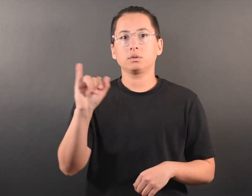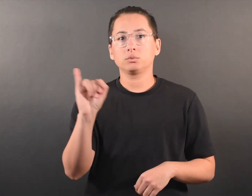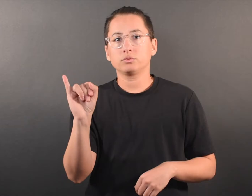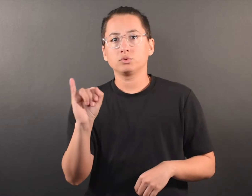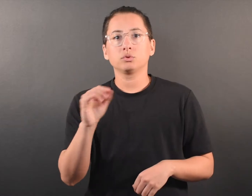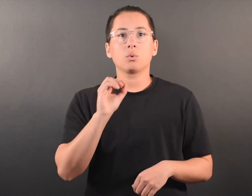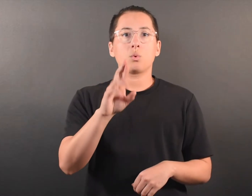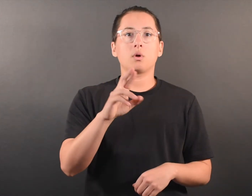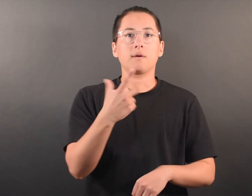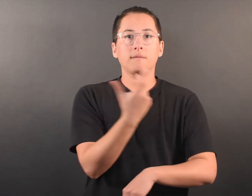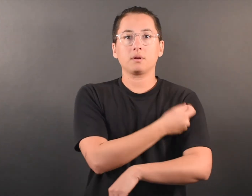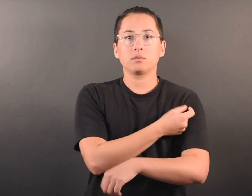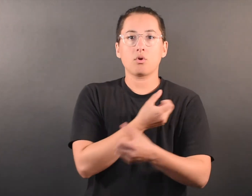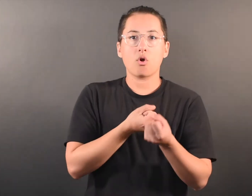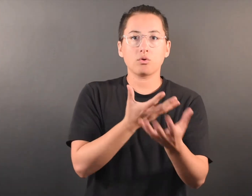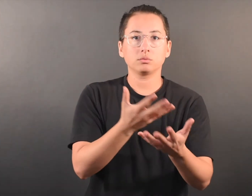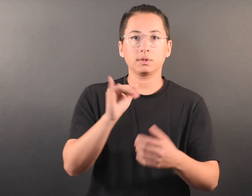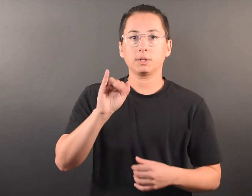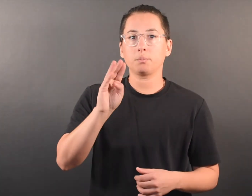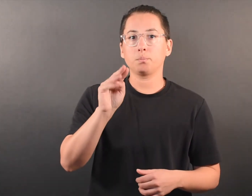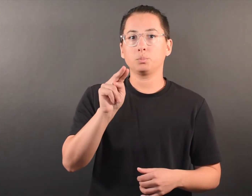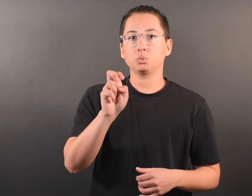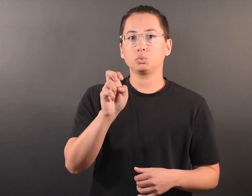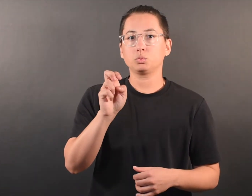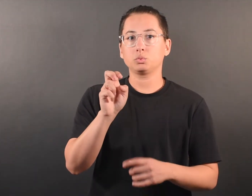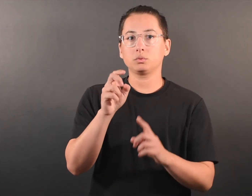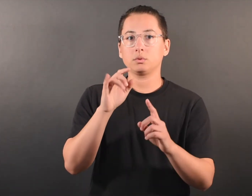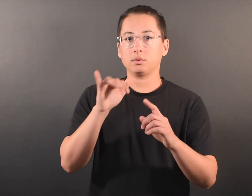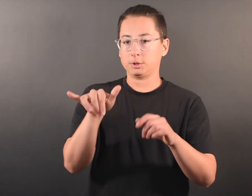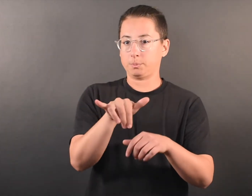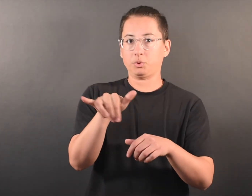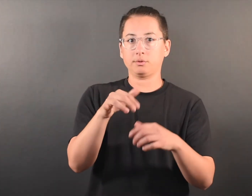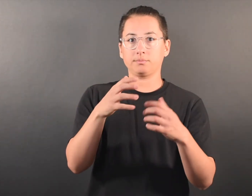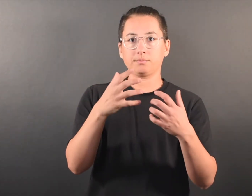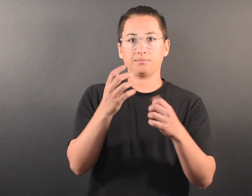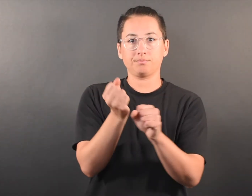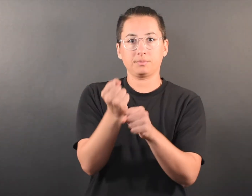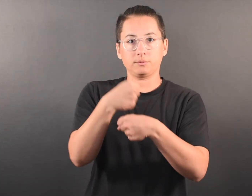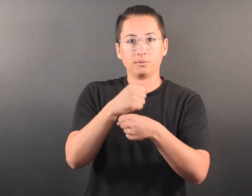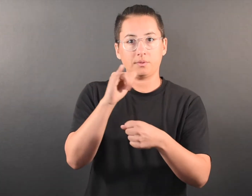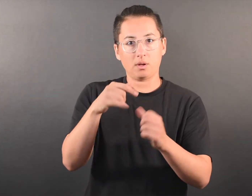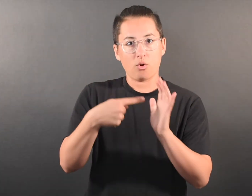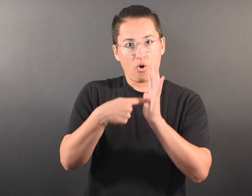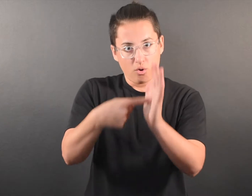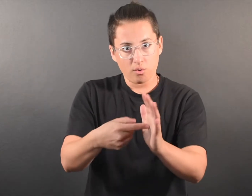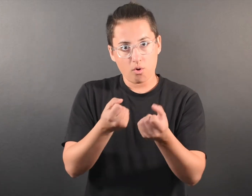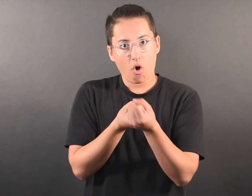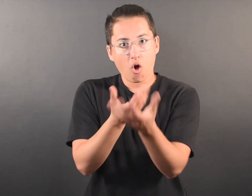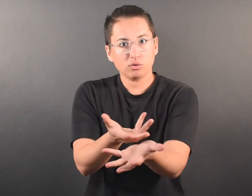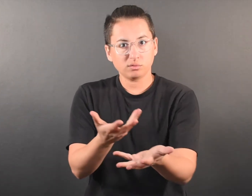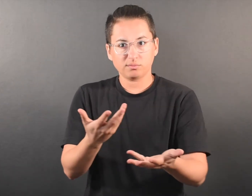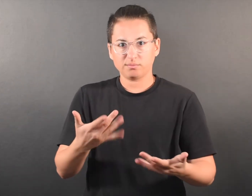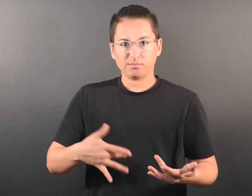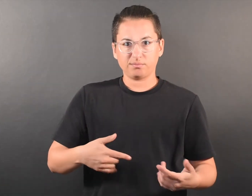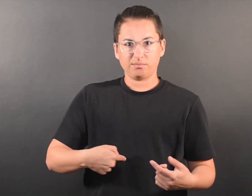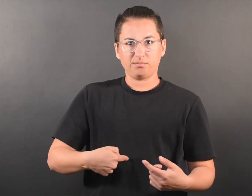or vaccination-inducing immunity by similar mechanisms has been shown to cause infertility.